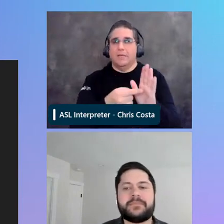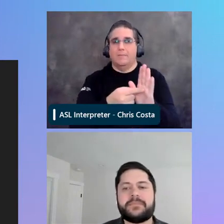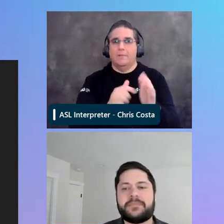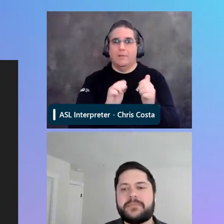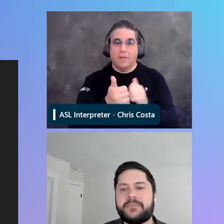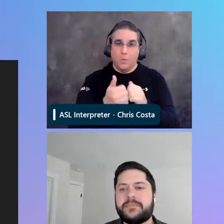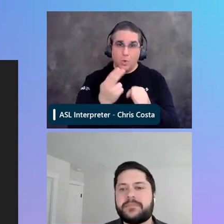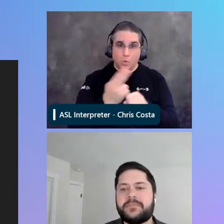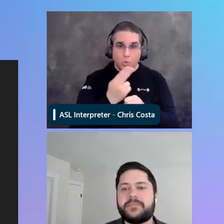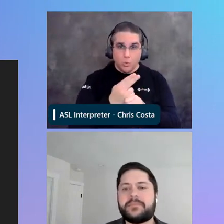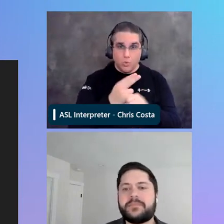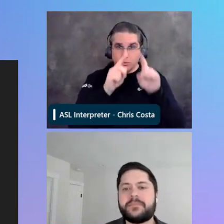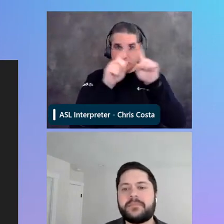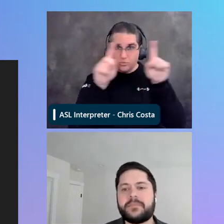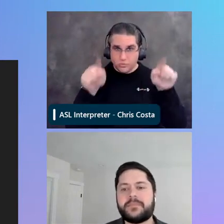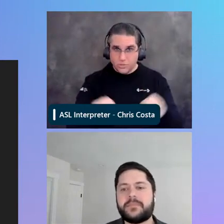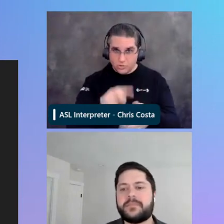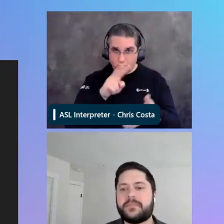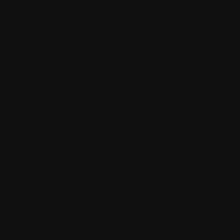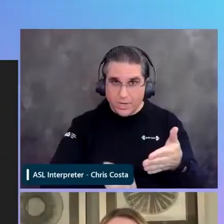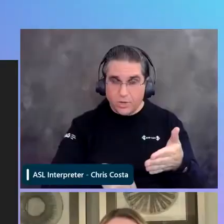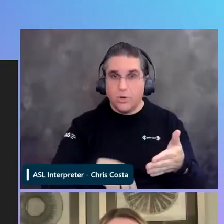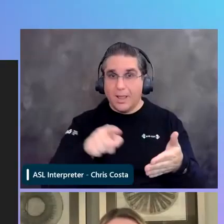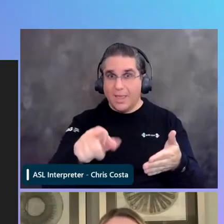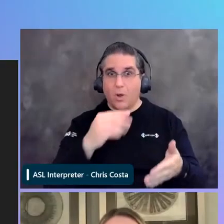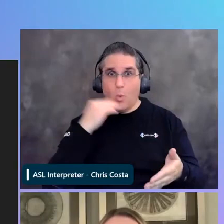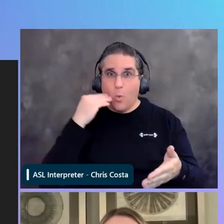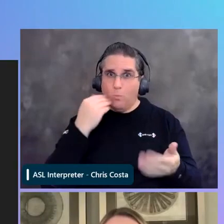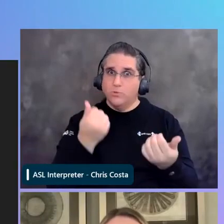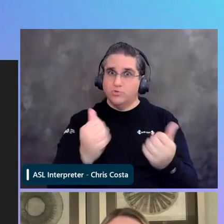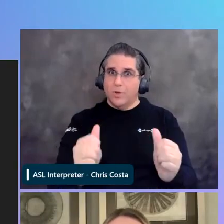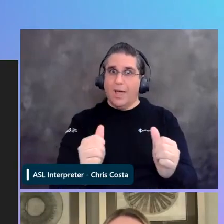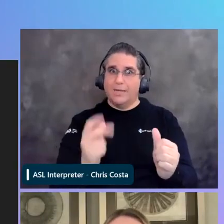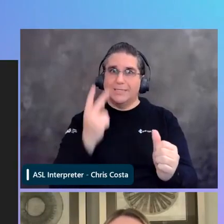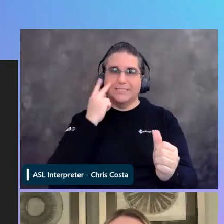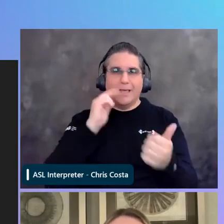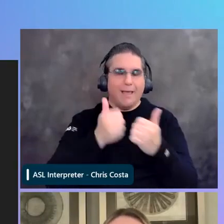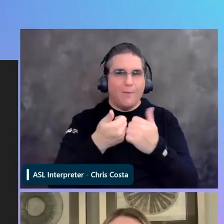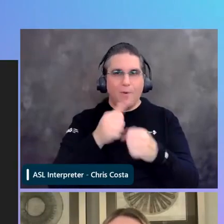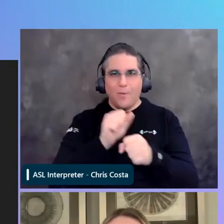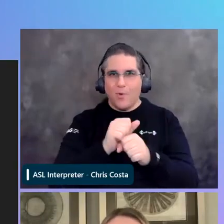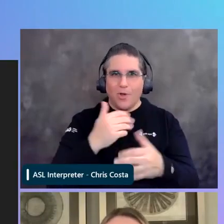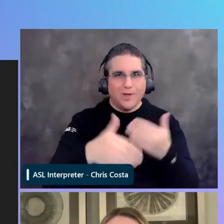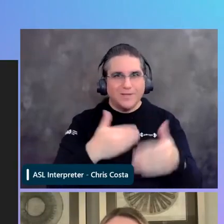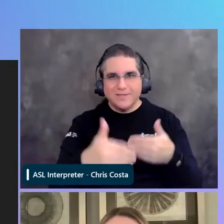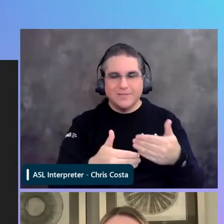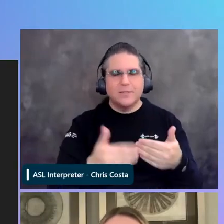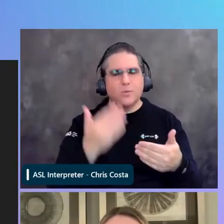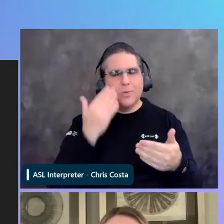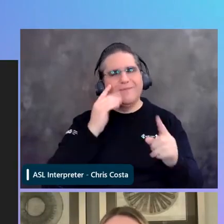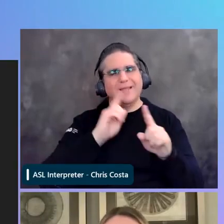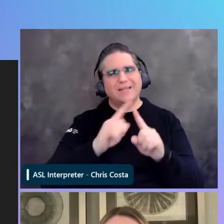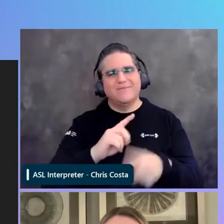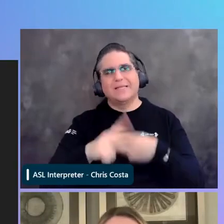do with your screen reader. As I said, uh, try it out at home and see what you see. And then obviously there's various different types of screen